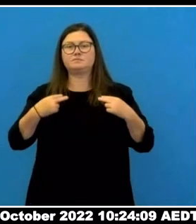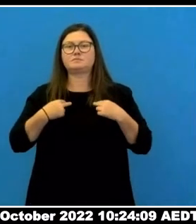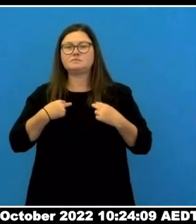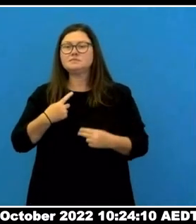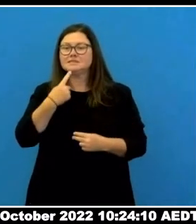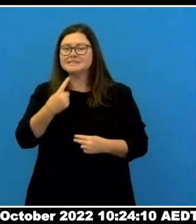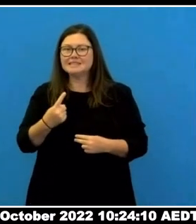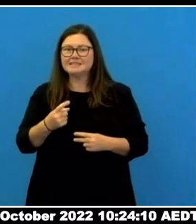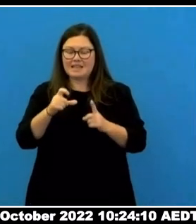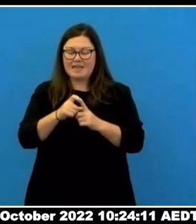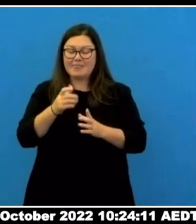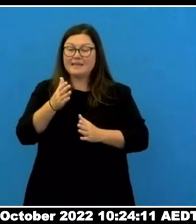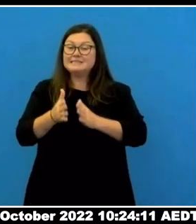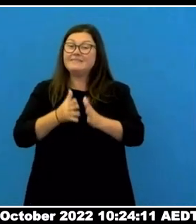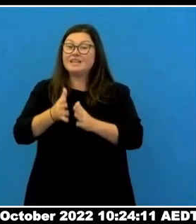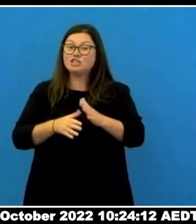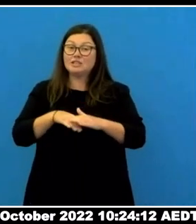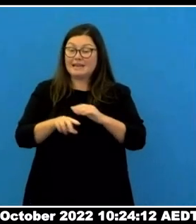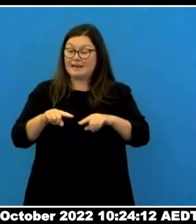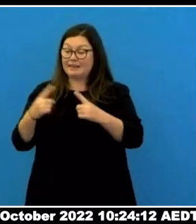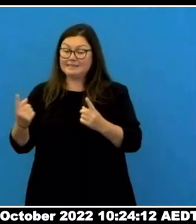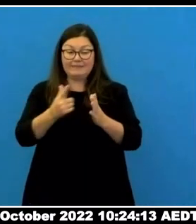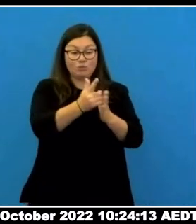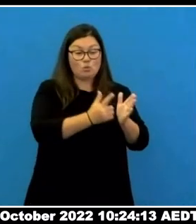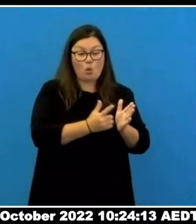of discrimination in the Disability Discrimination Act.